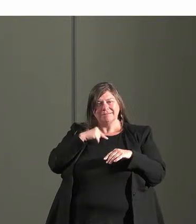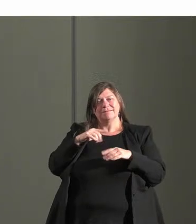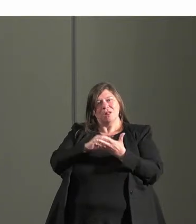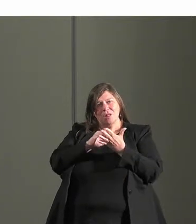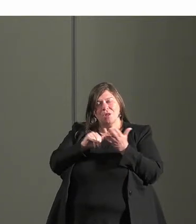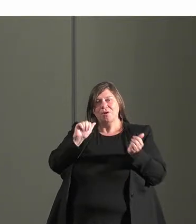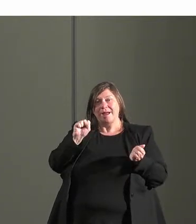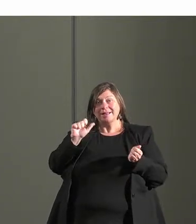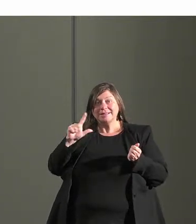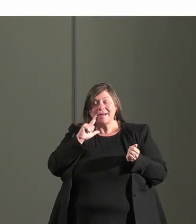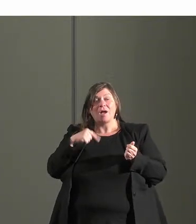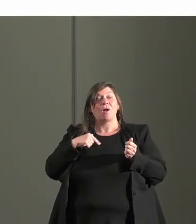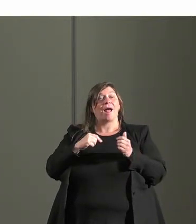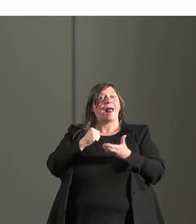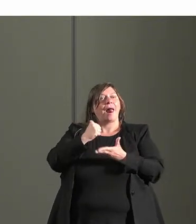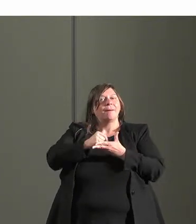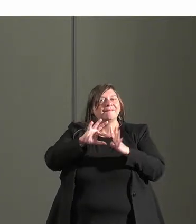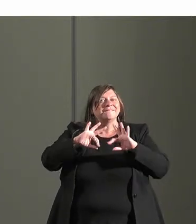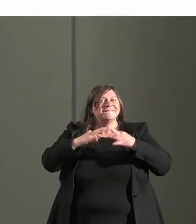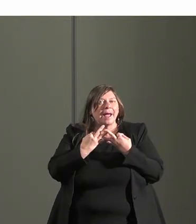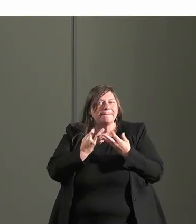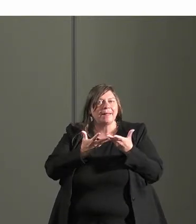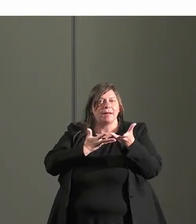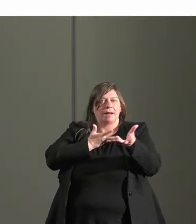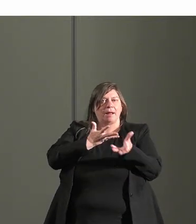barriers in them learning ASL. This app was built with the